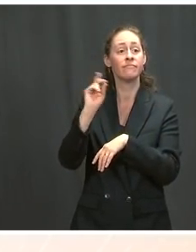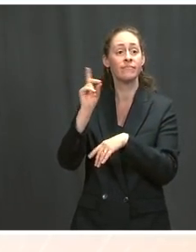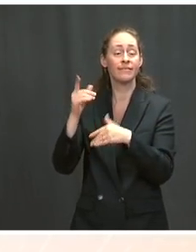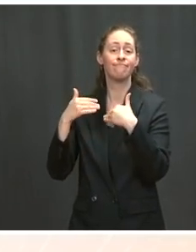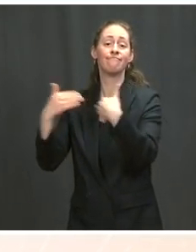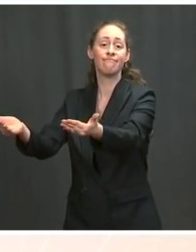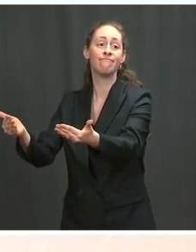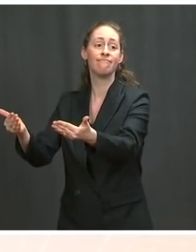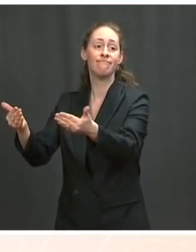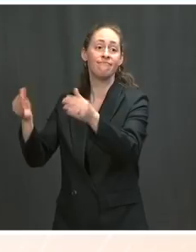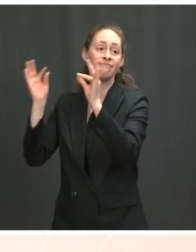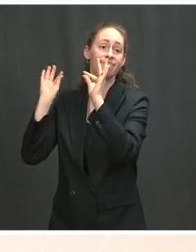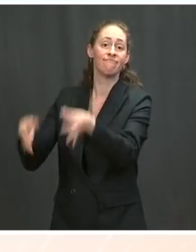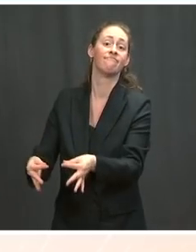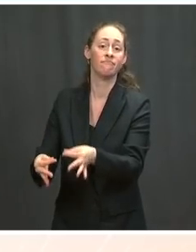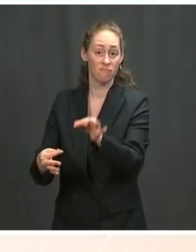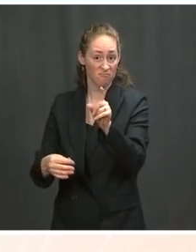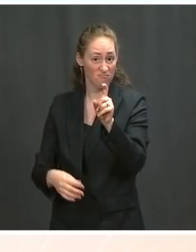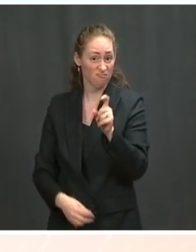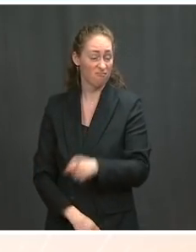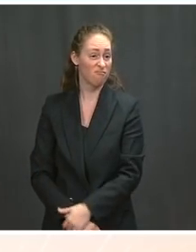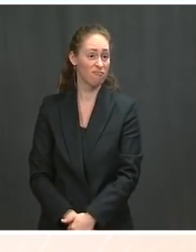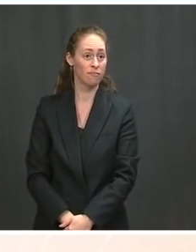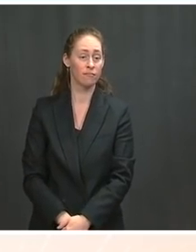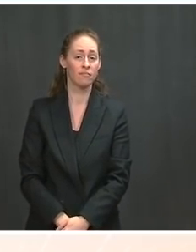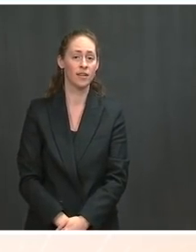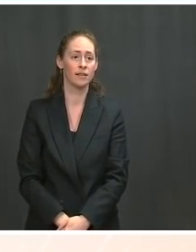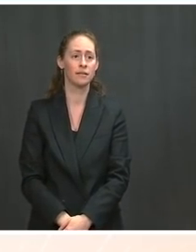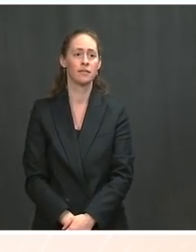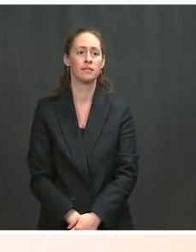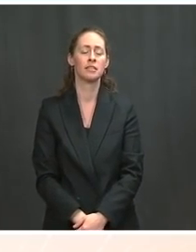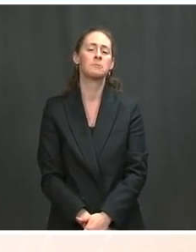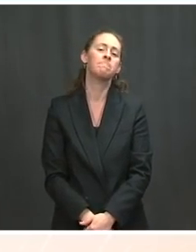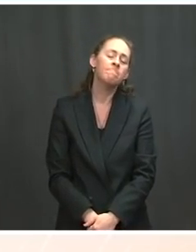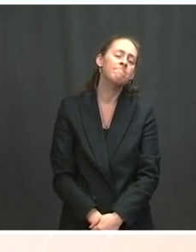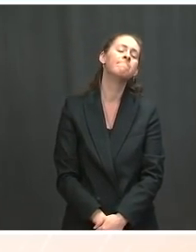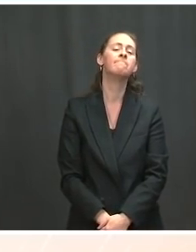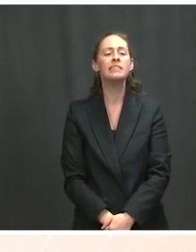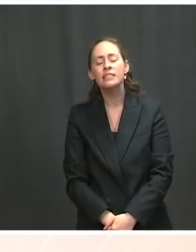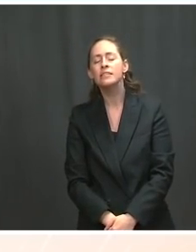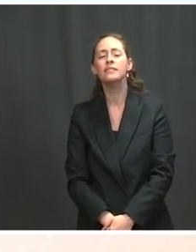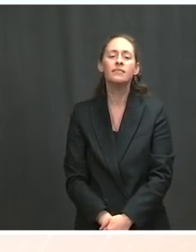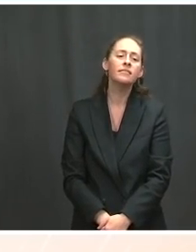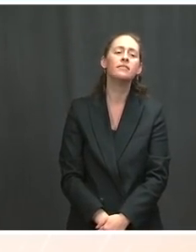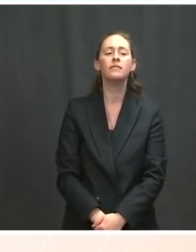But we will have an assessment, after a couple of weeks, about how things look and whether it looks like there's a path forward.